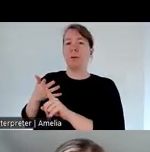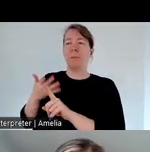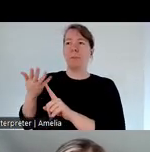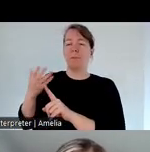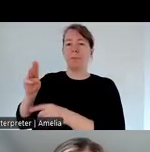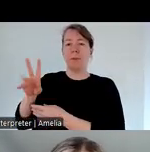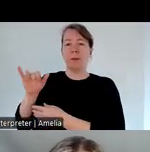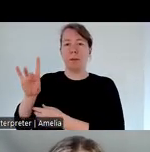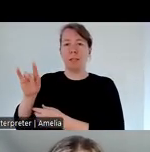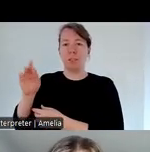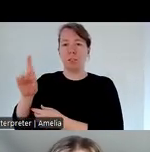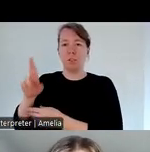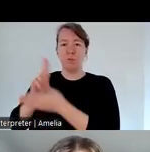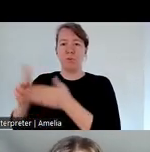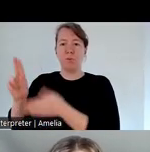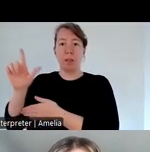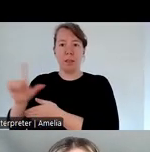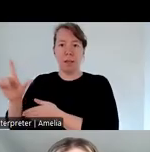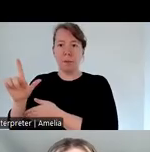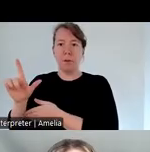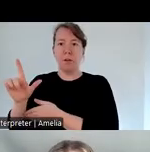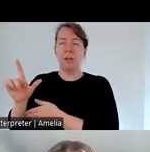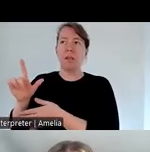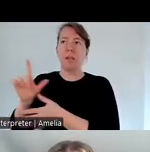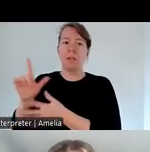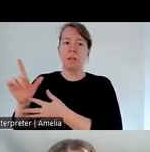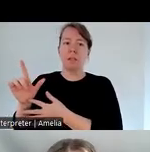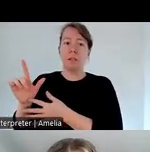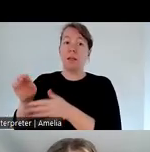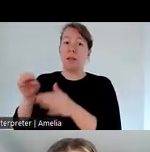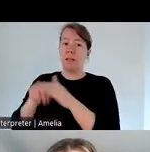from the McMaster’s Accessibility Community of Practice,